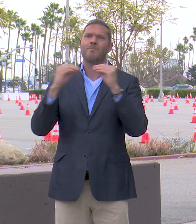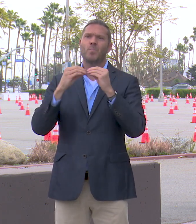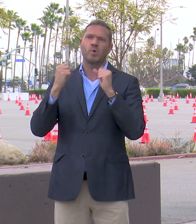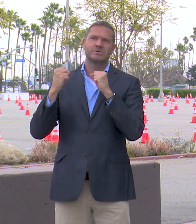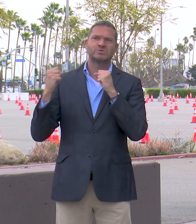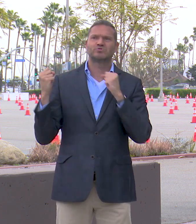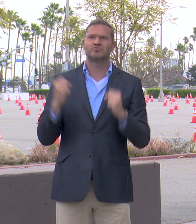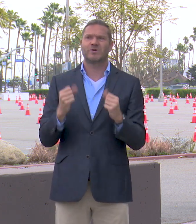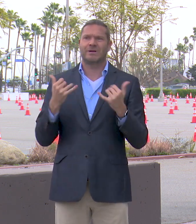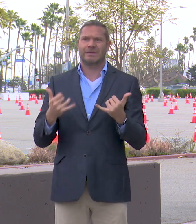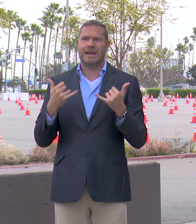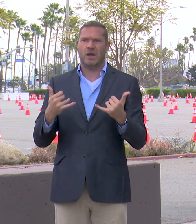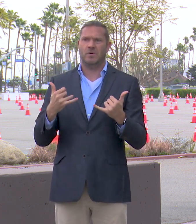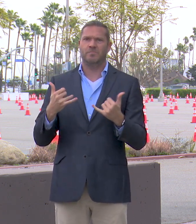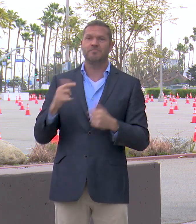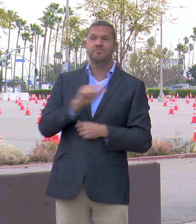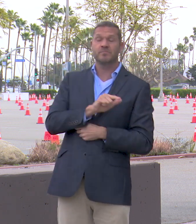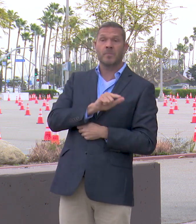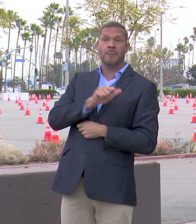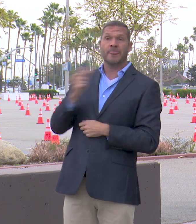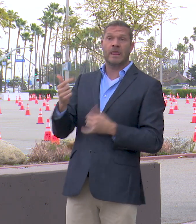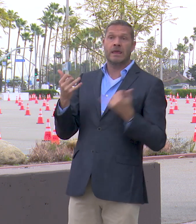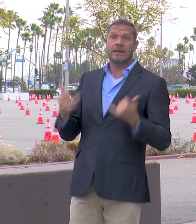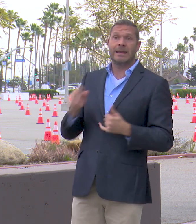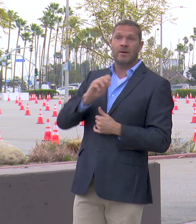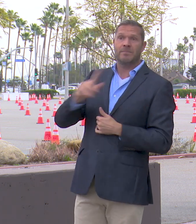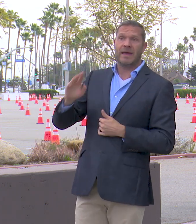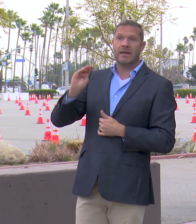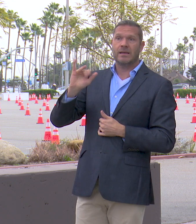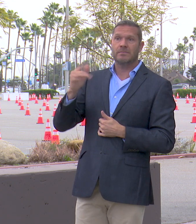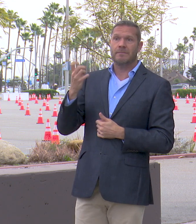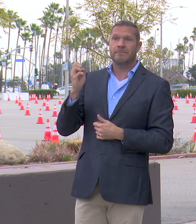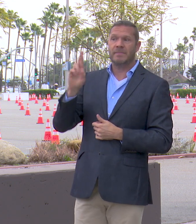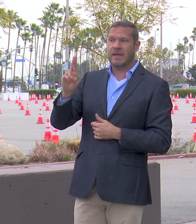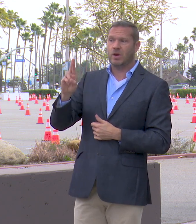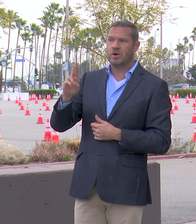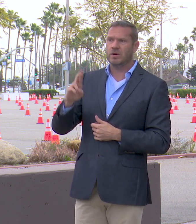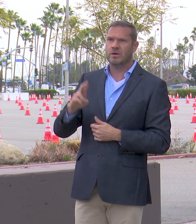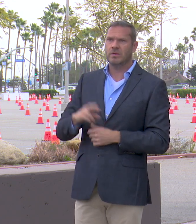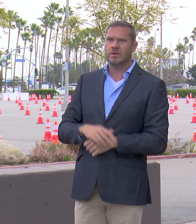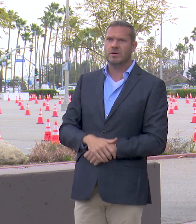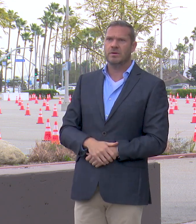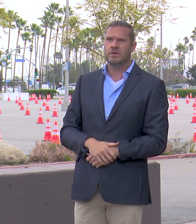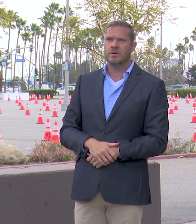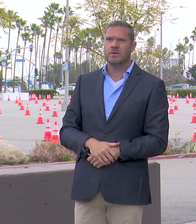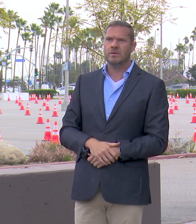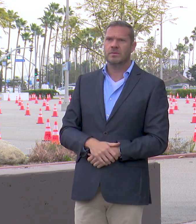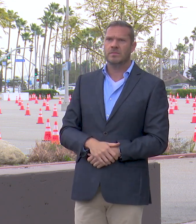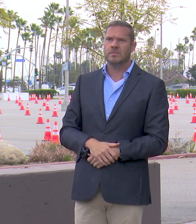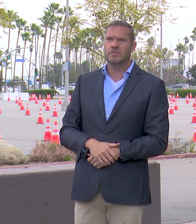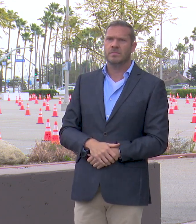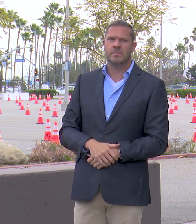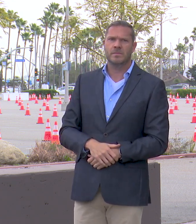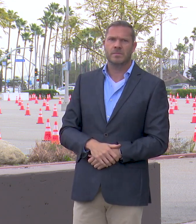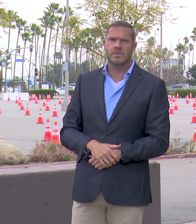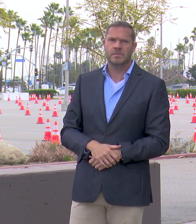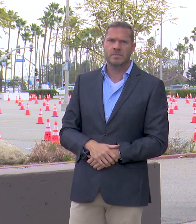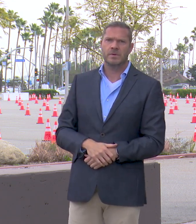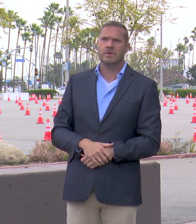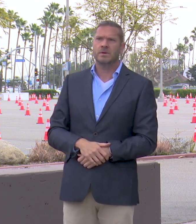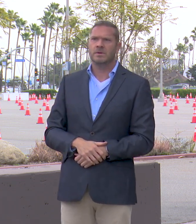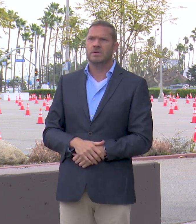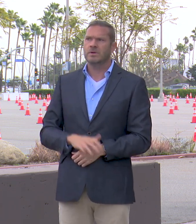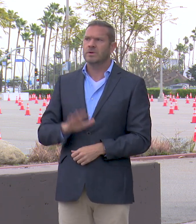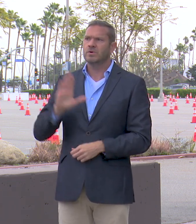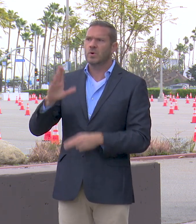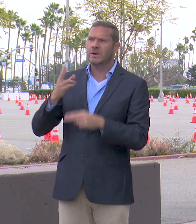I'll turn it back over to mayor Garcia.